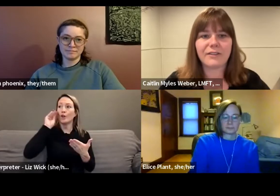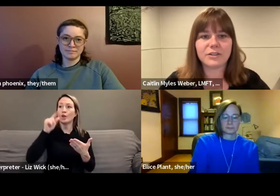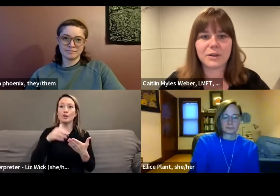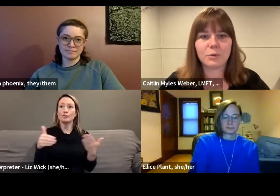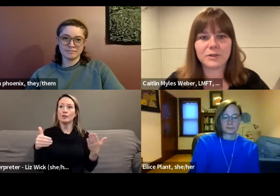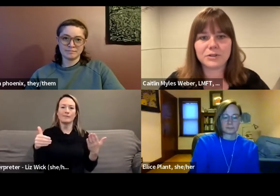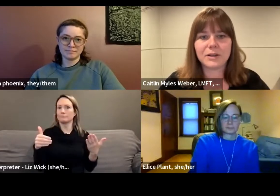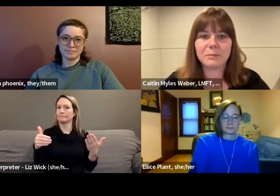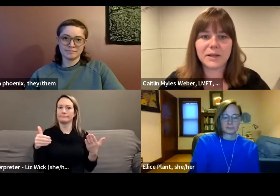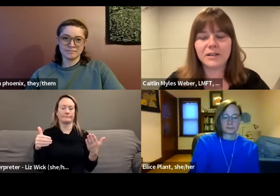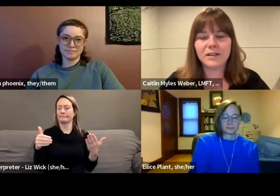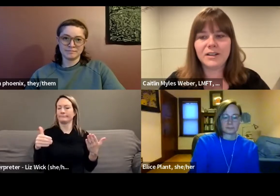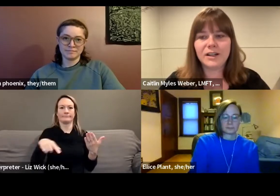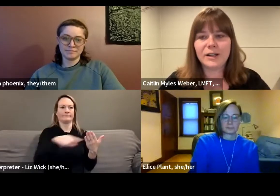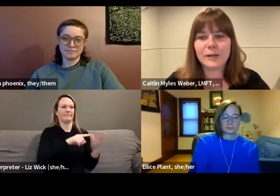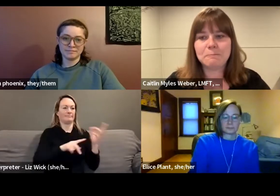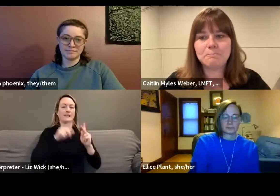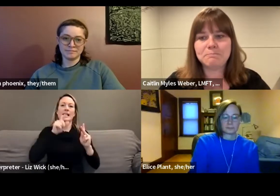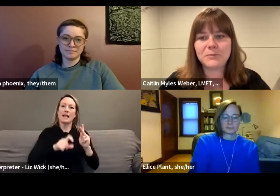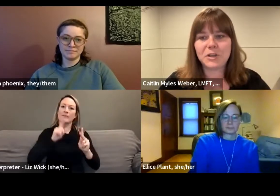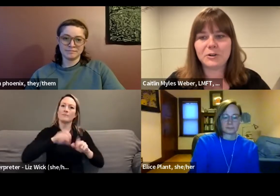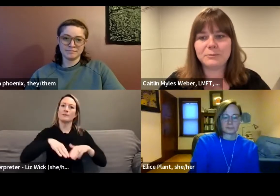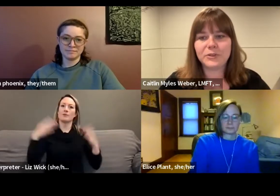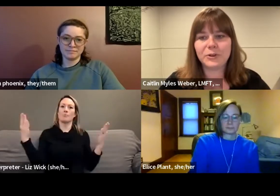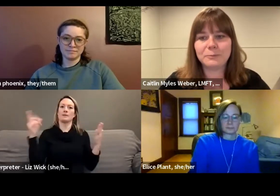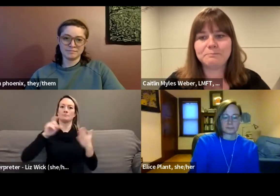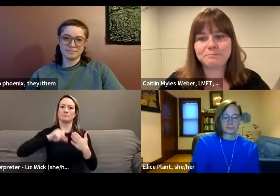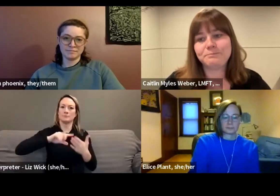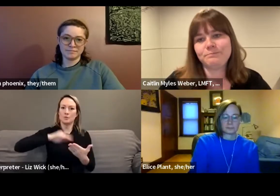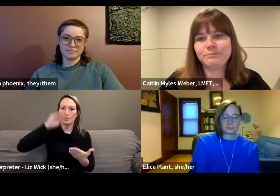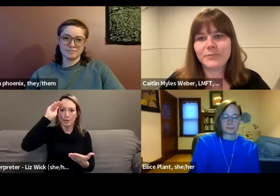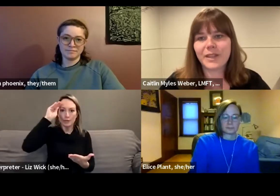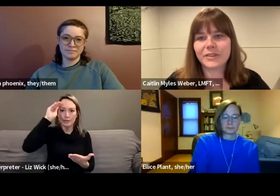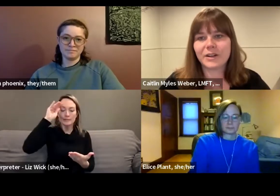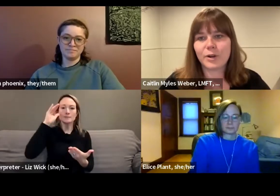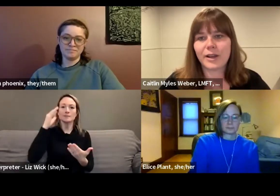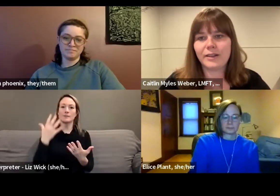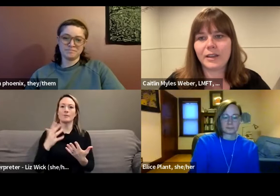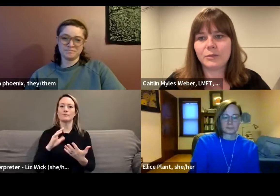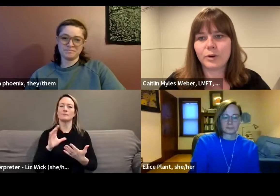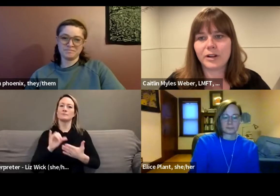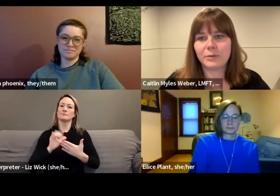They have to be open to it. But, you know, so that's kind of why I like working